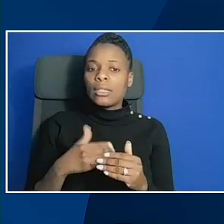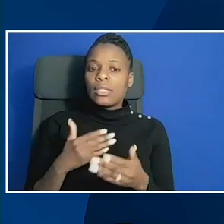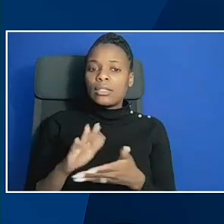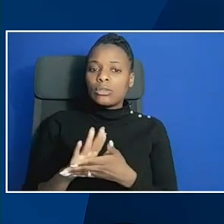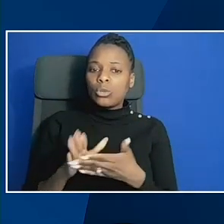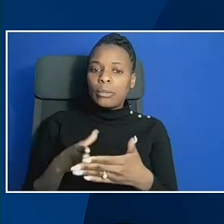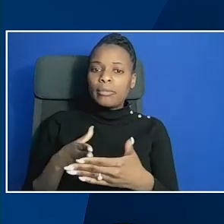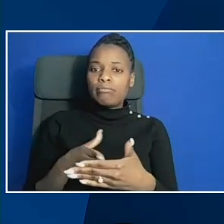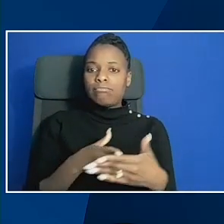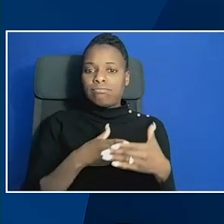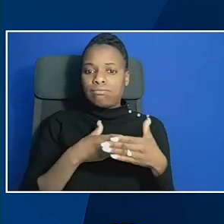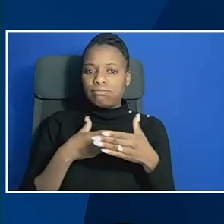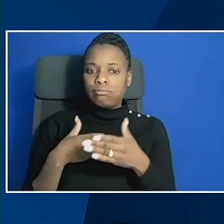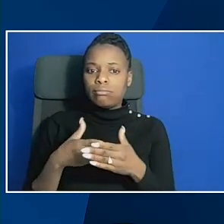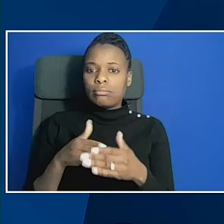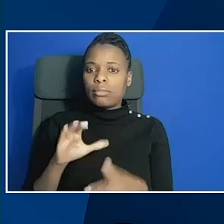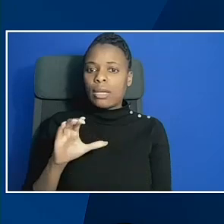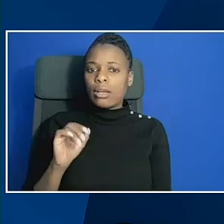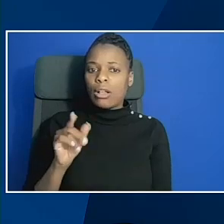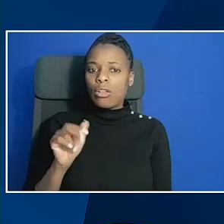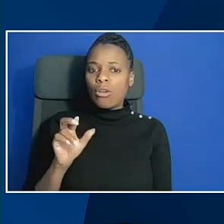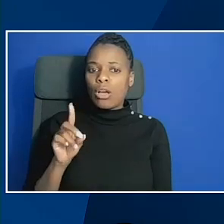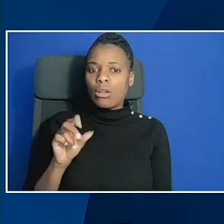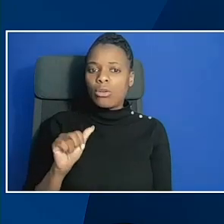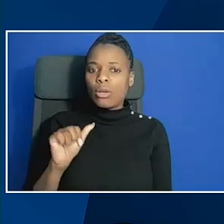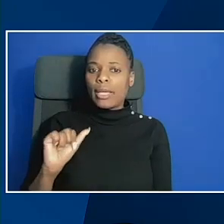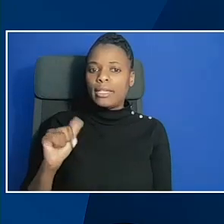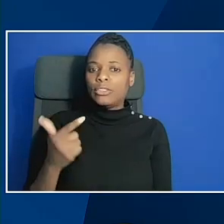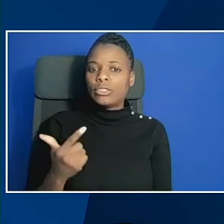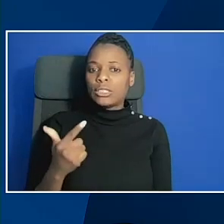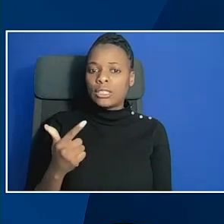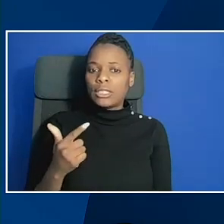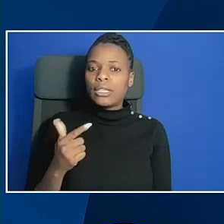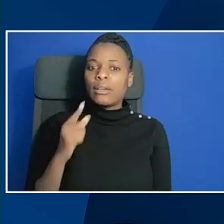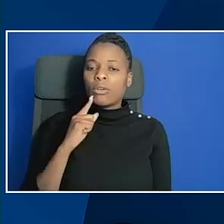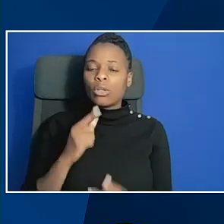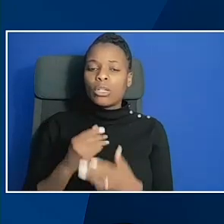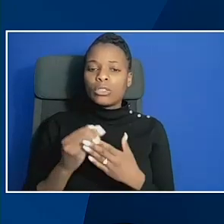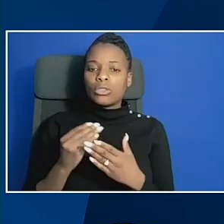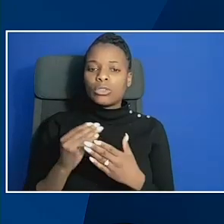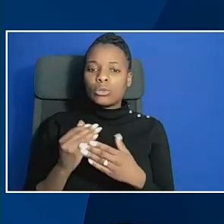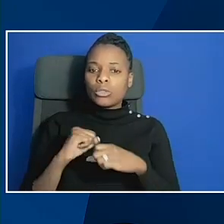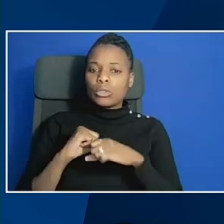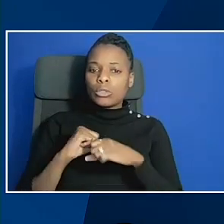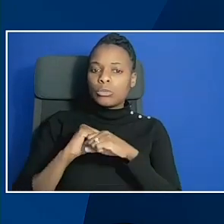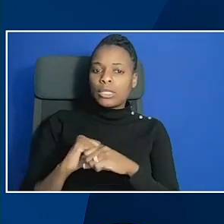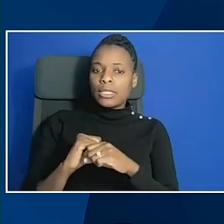protection violations for years prior and was on probation for misleading advertising, recruitment, and academic